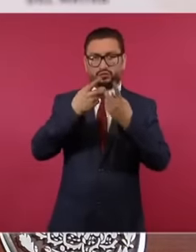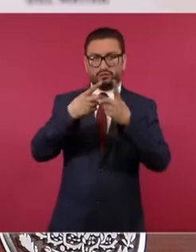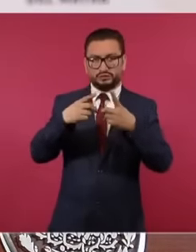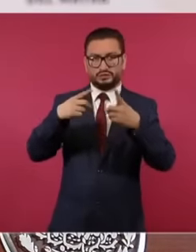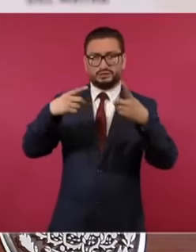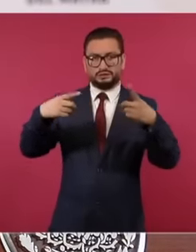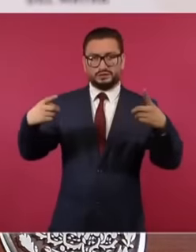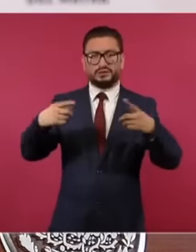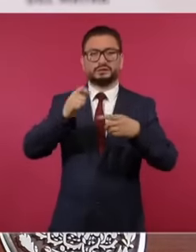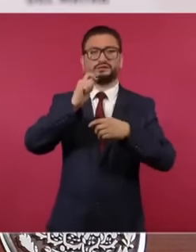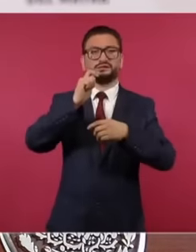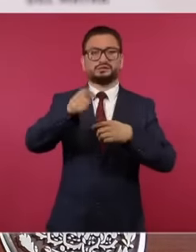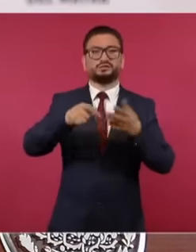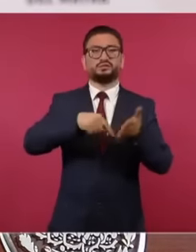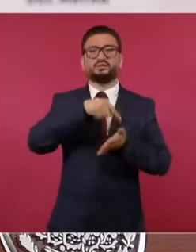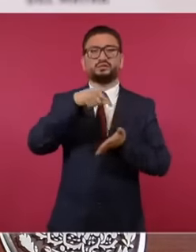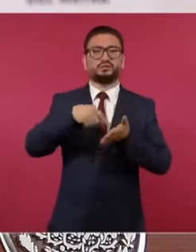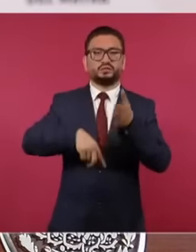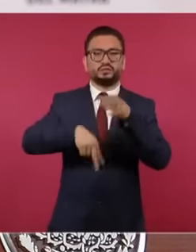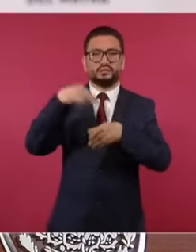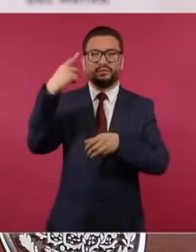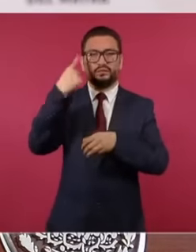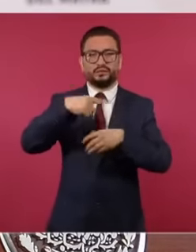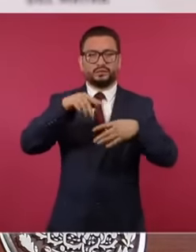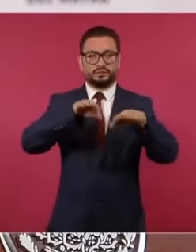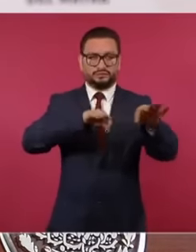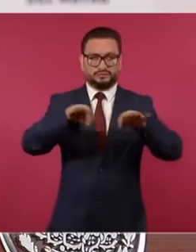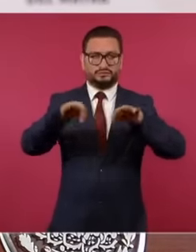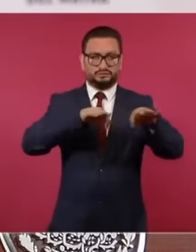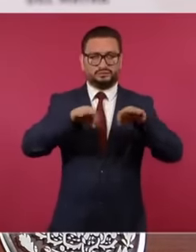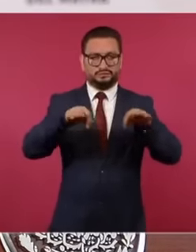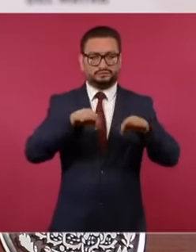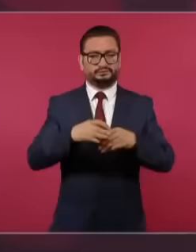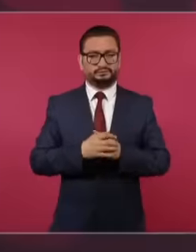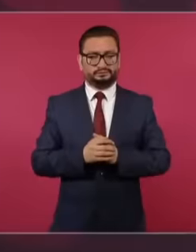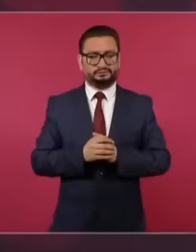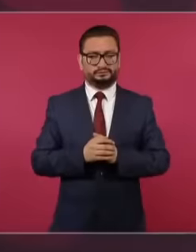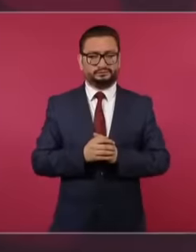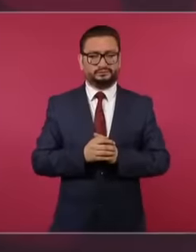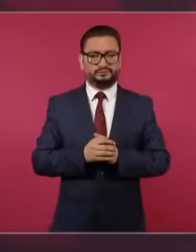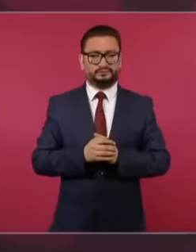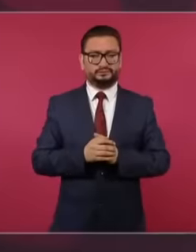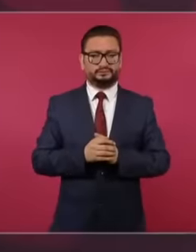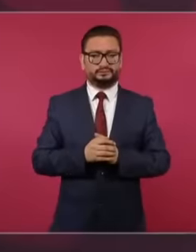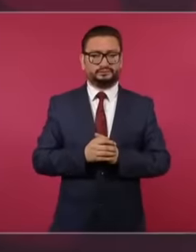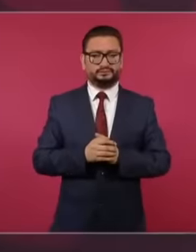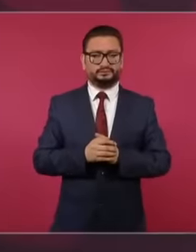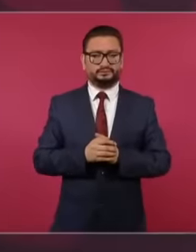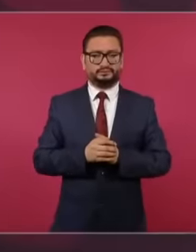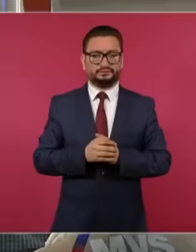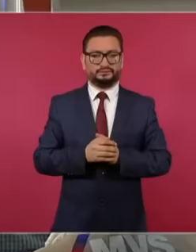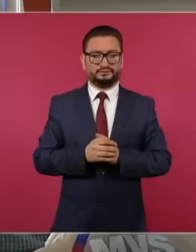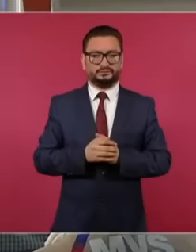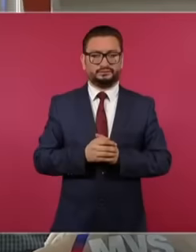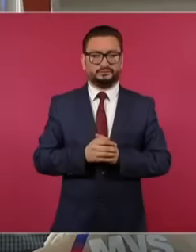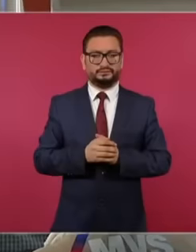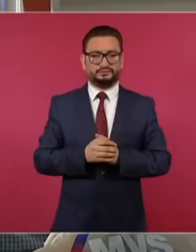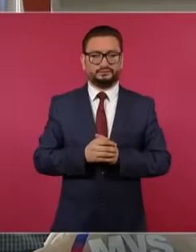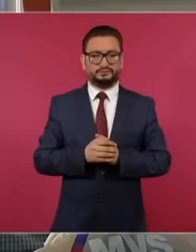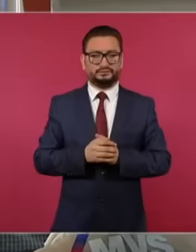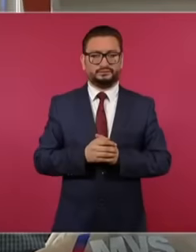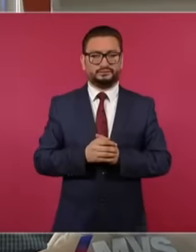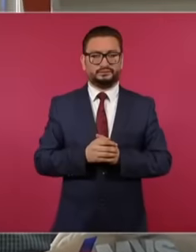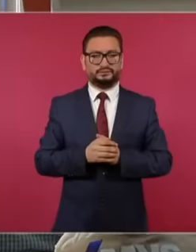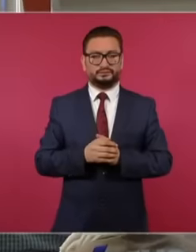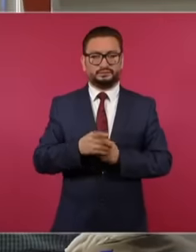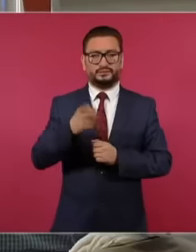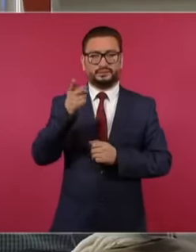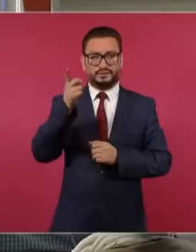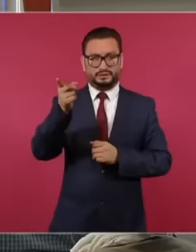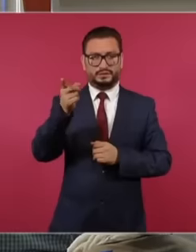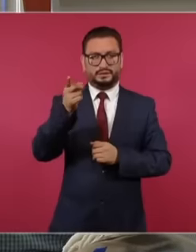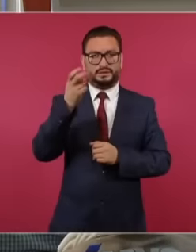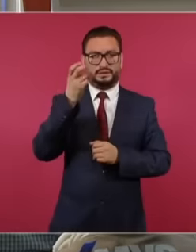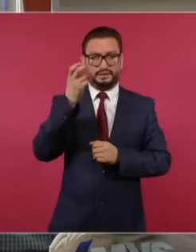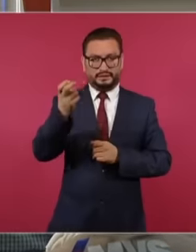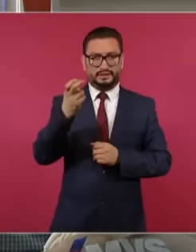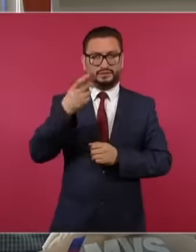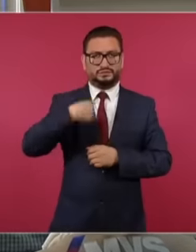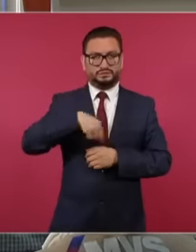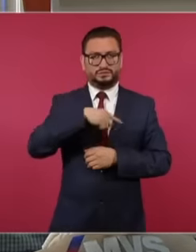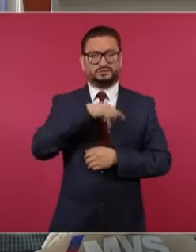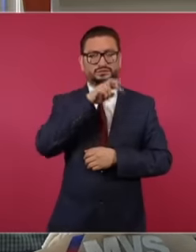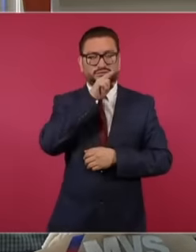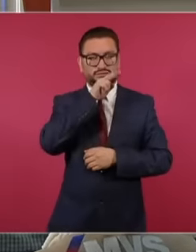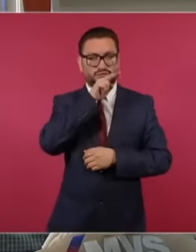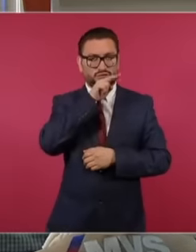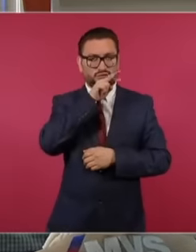employment. This is what concerns us and concerns us.